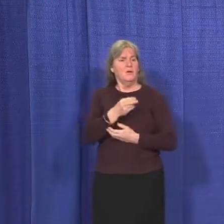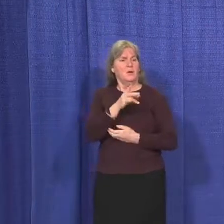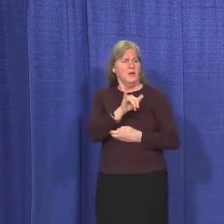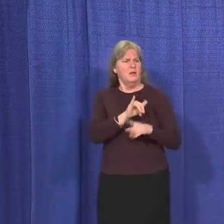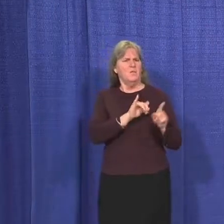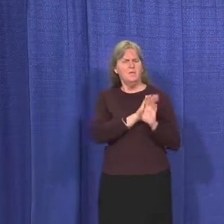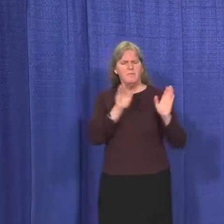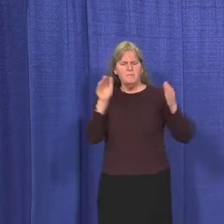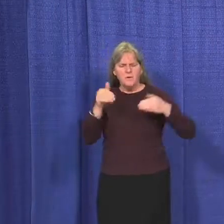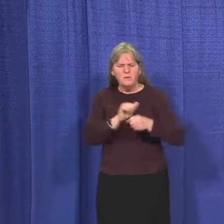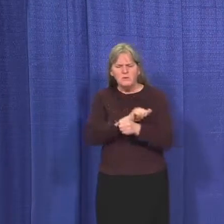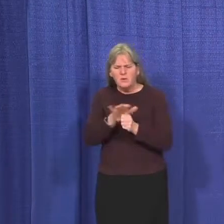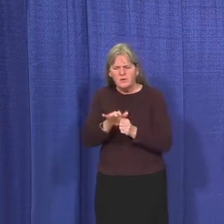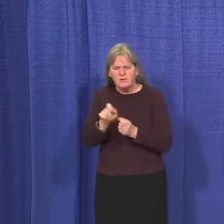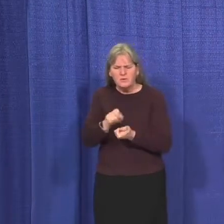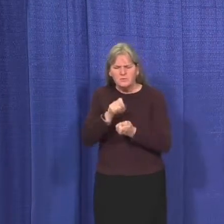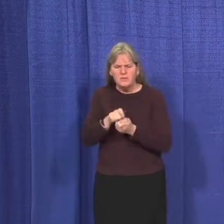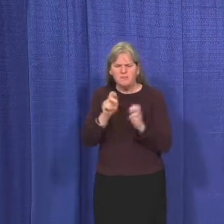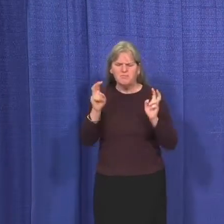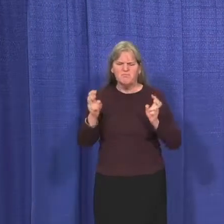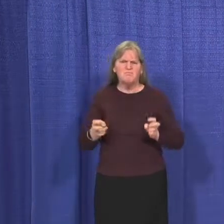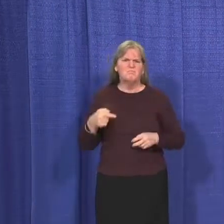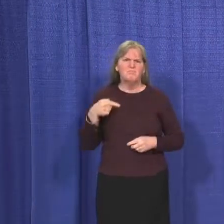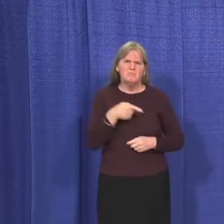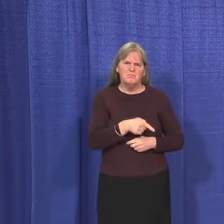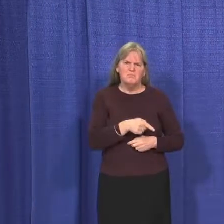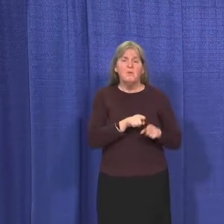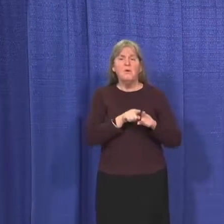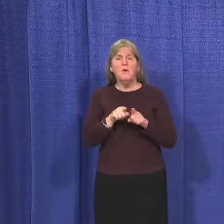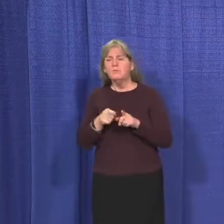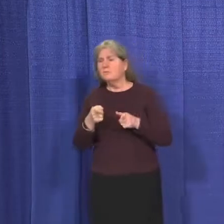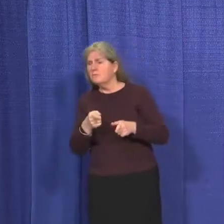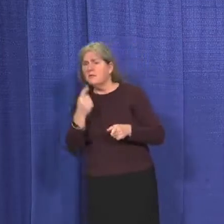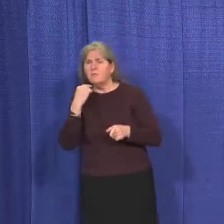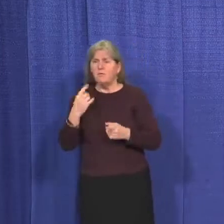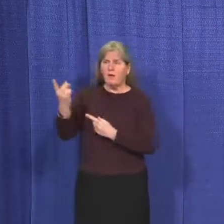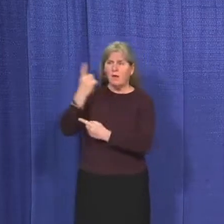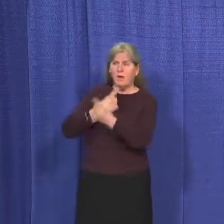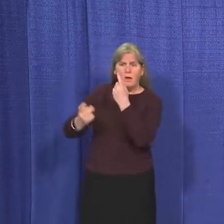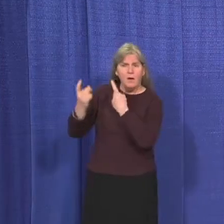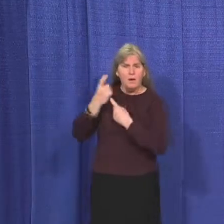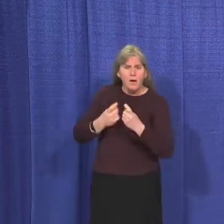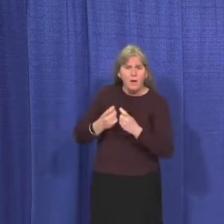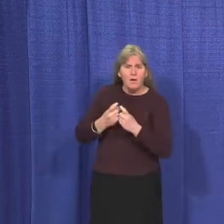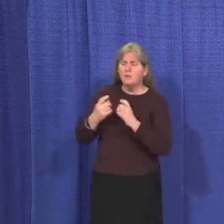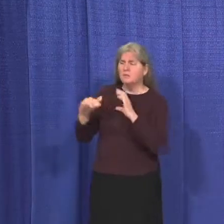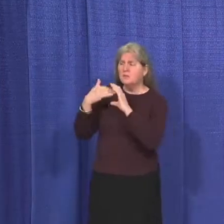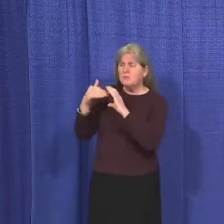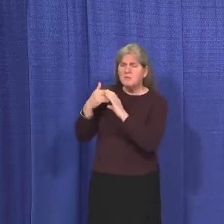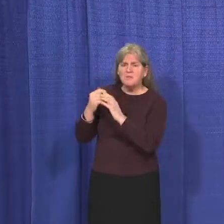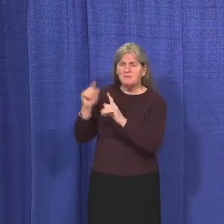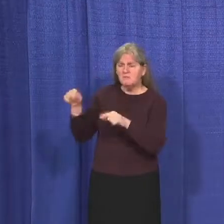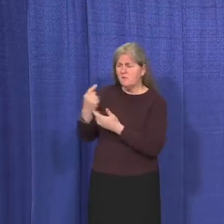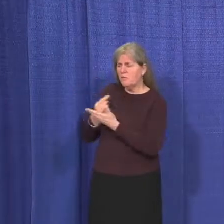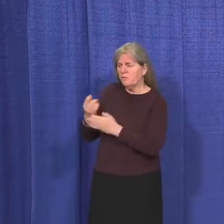Pat: And will focus on technical aspects of COVID. He will also use the opportunity to respond to questions we may